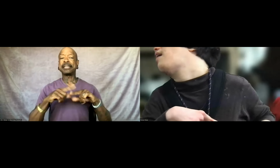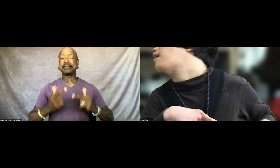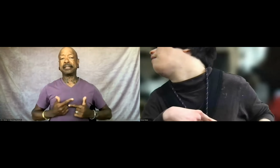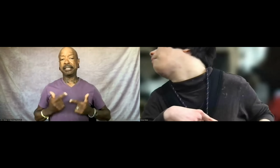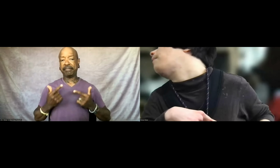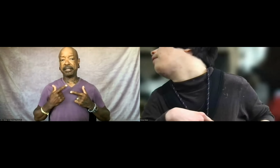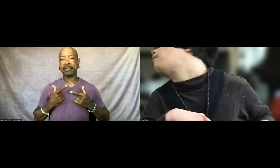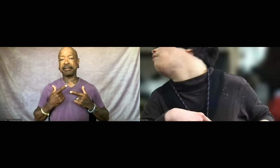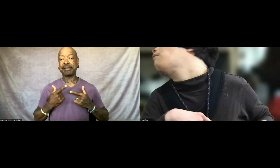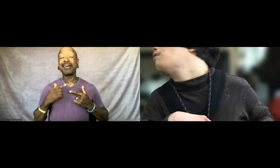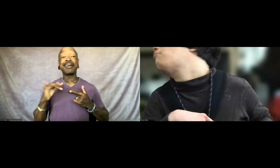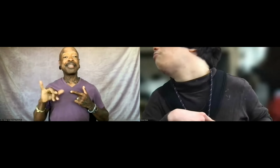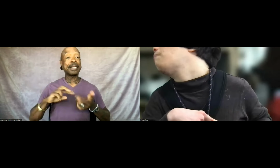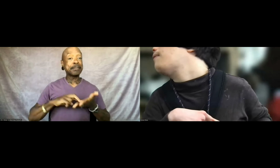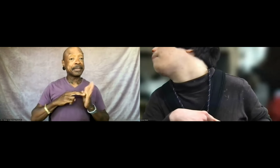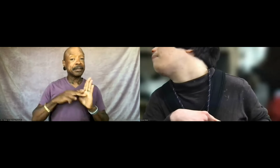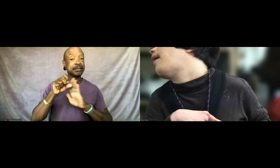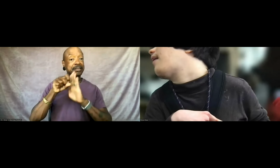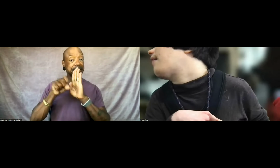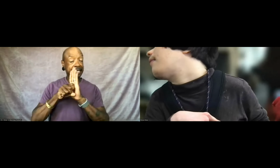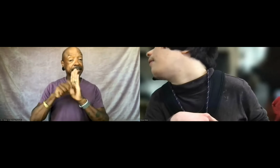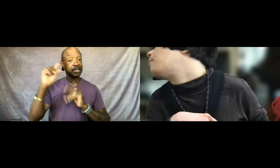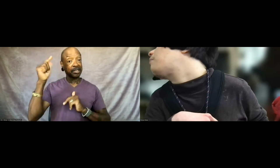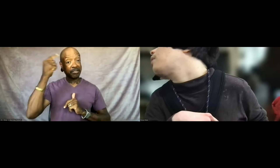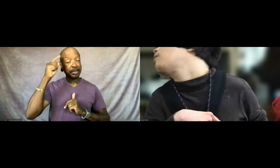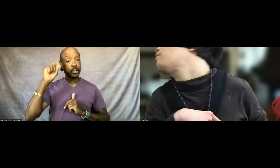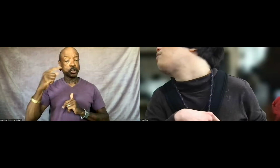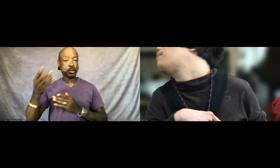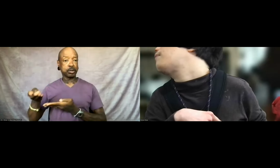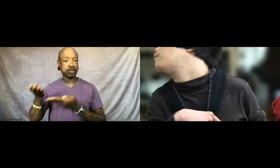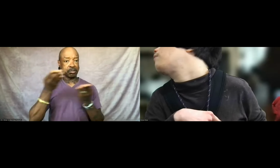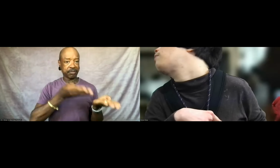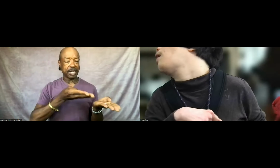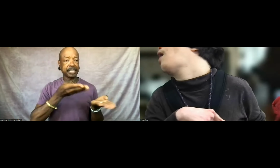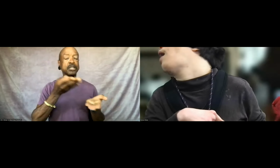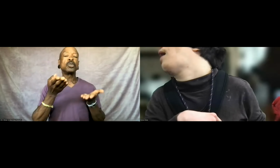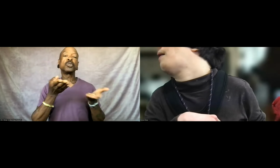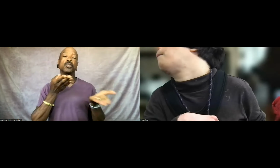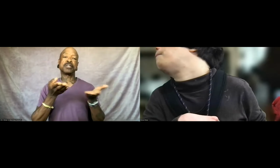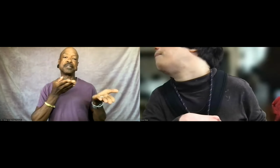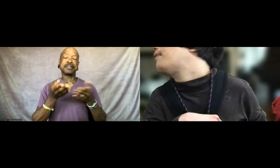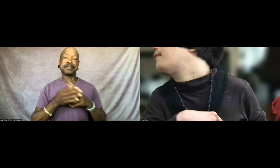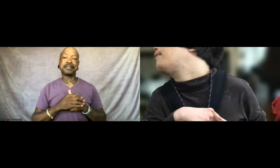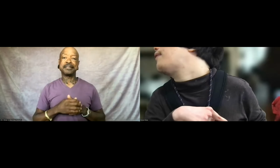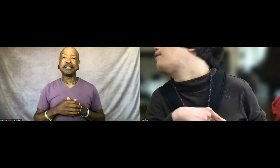the said institution. And instead they should be providing a community-based